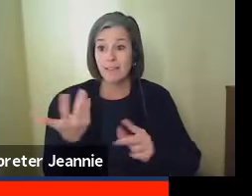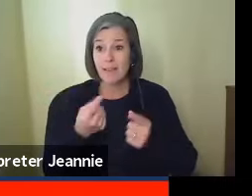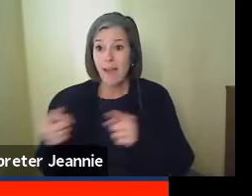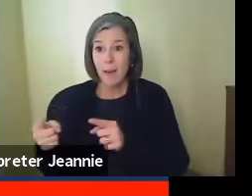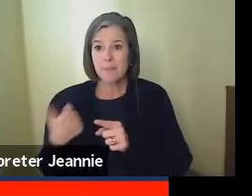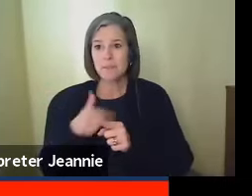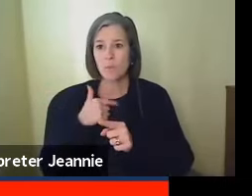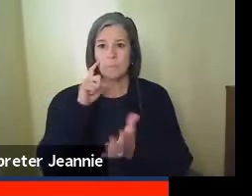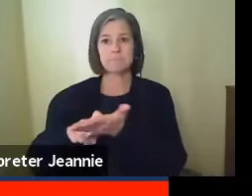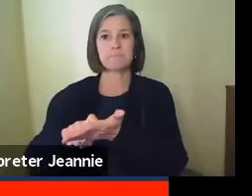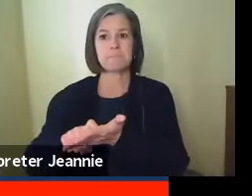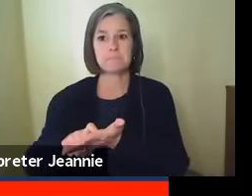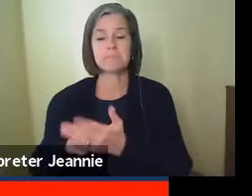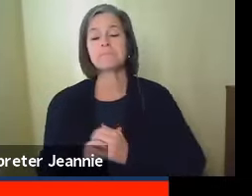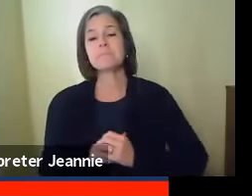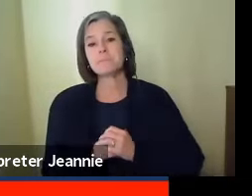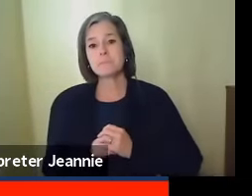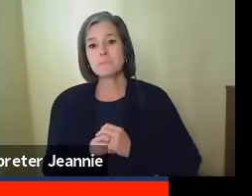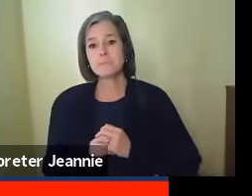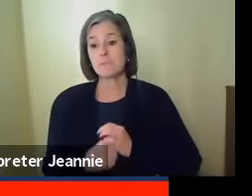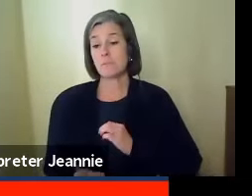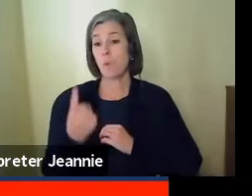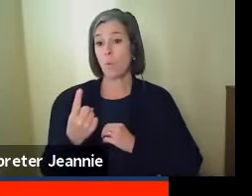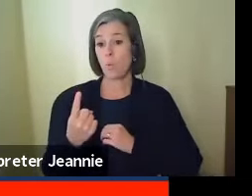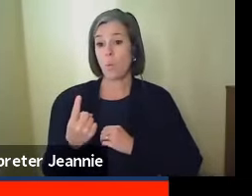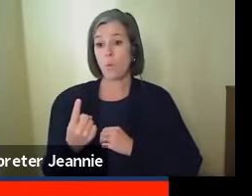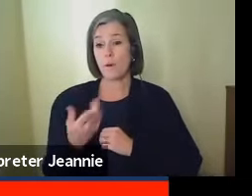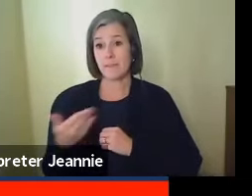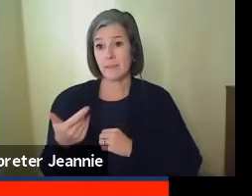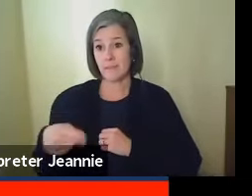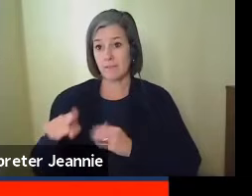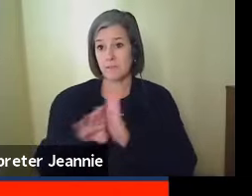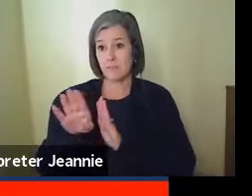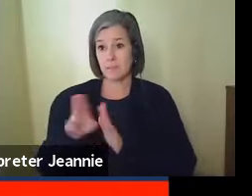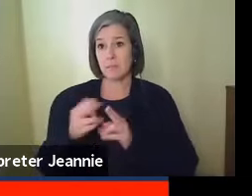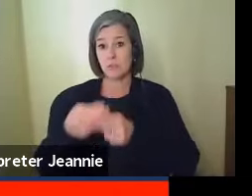One of the applications that they developed is something called V-Safe,